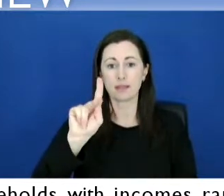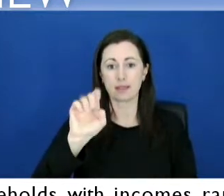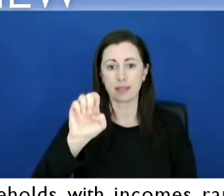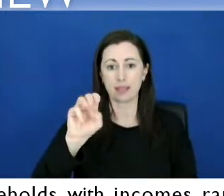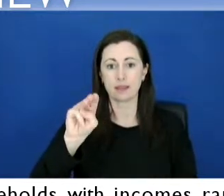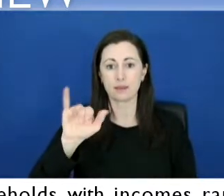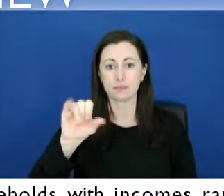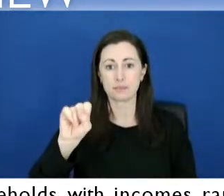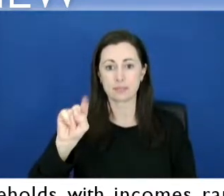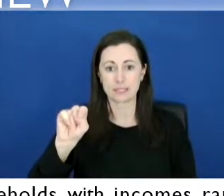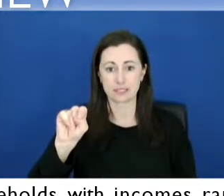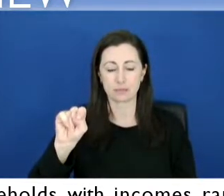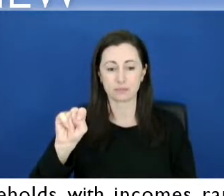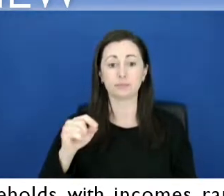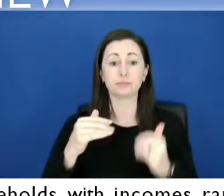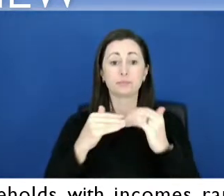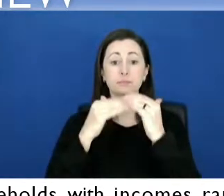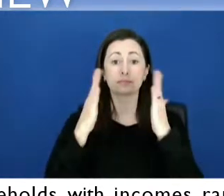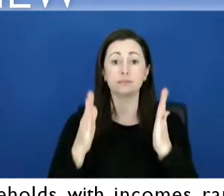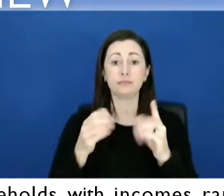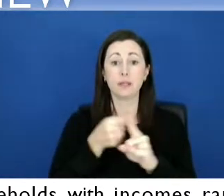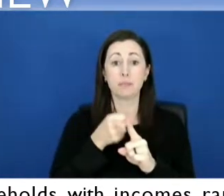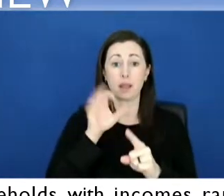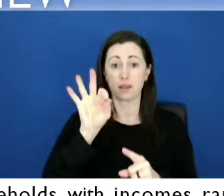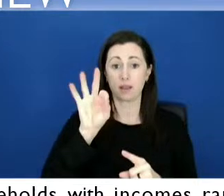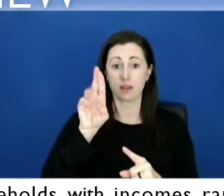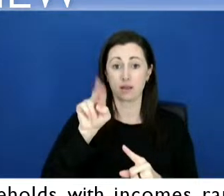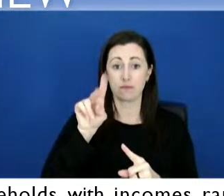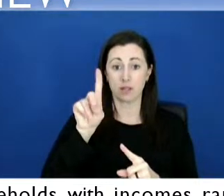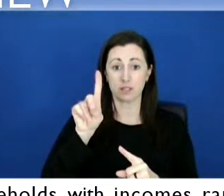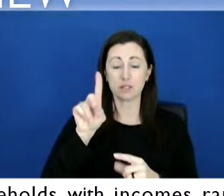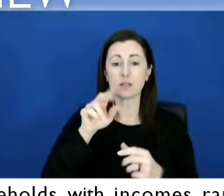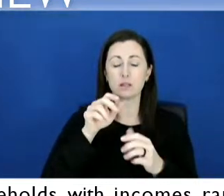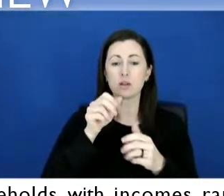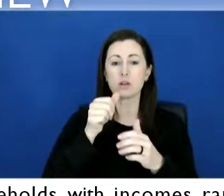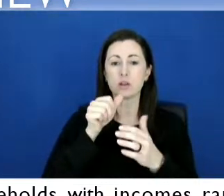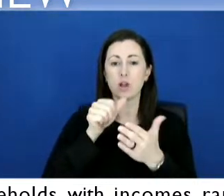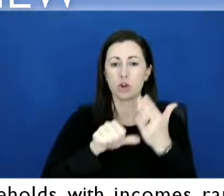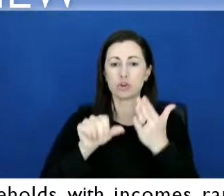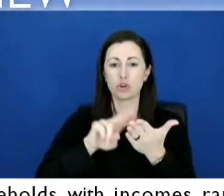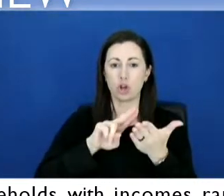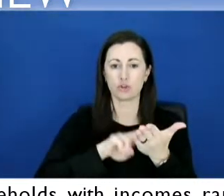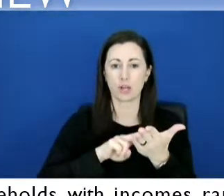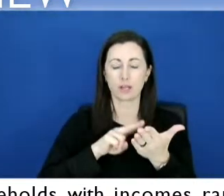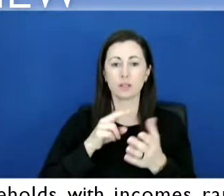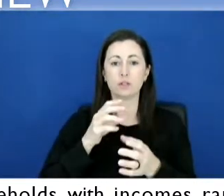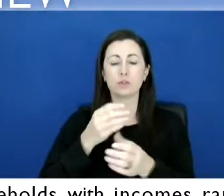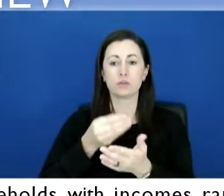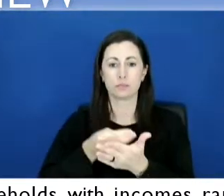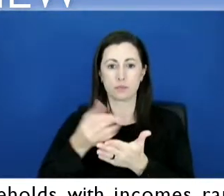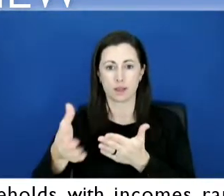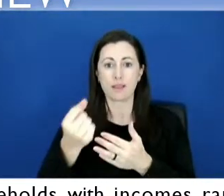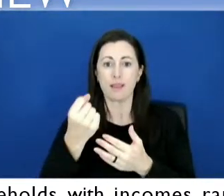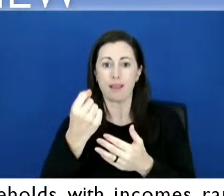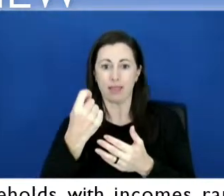ACQUIRED PROPERTY BEING LAKE MIST.